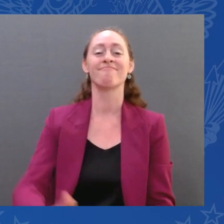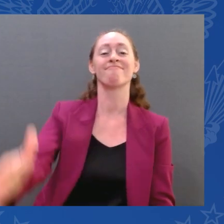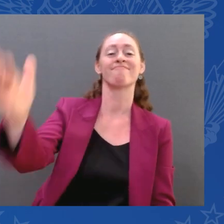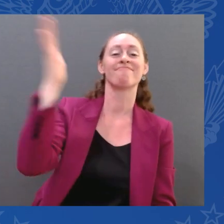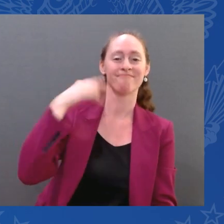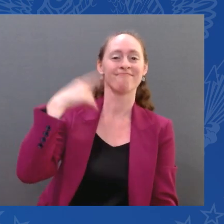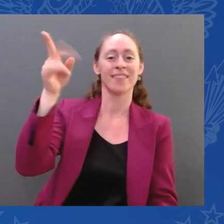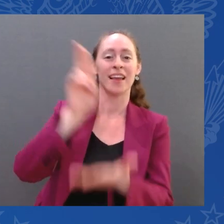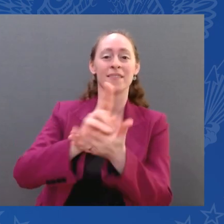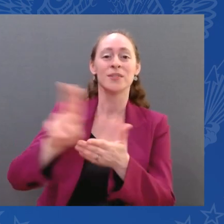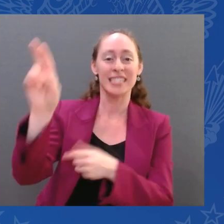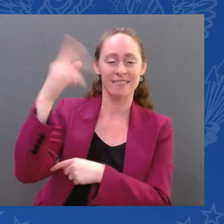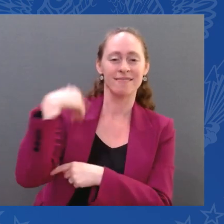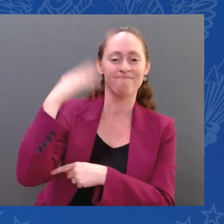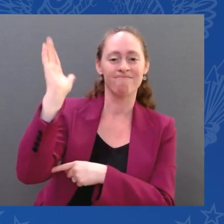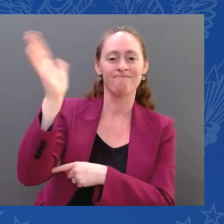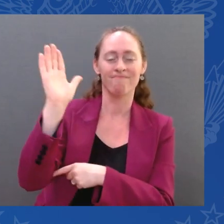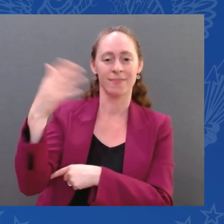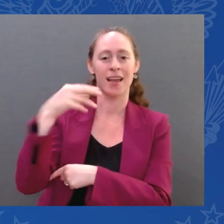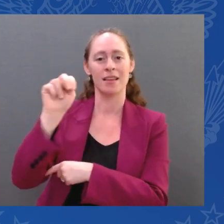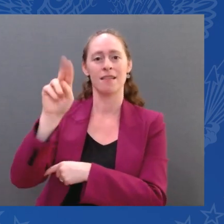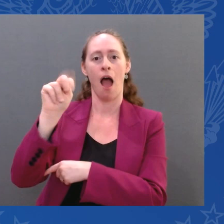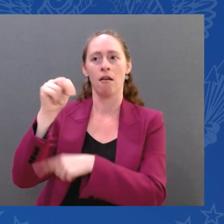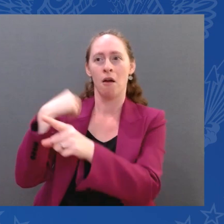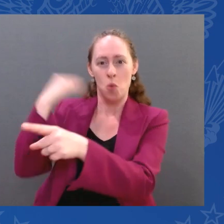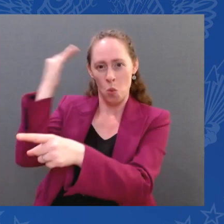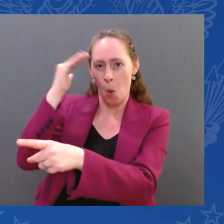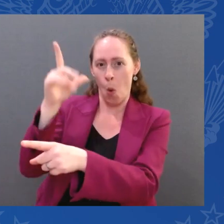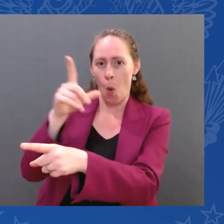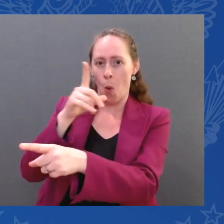and she said that was pretty good job. She just said you instead of me at the time.